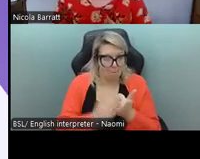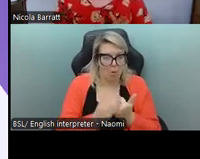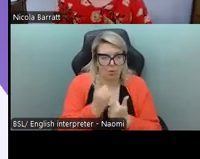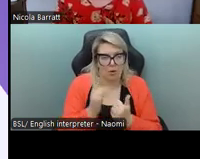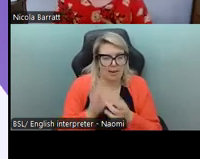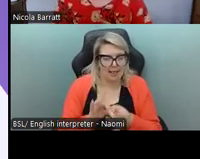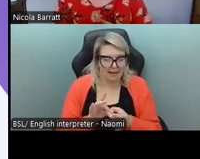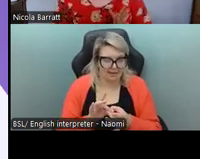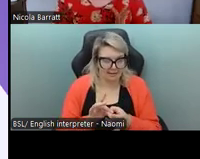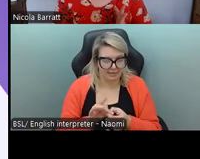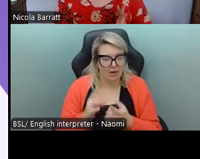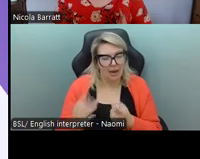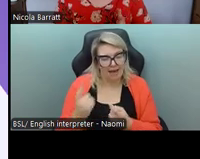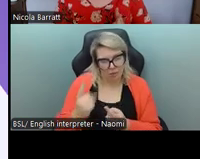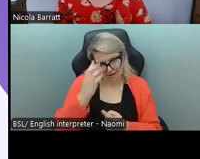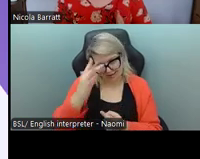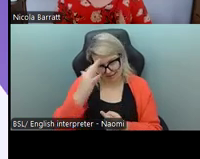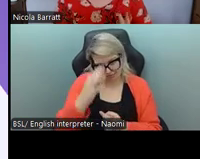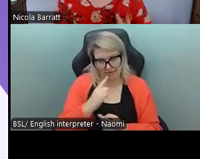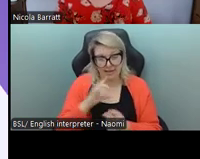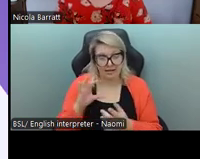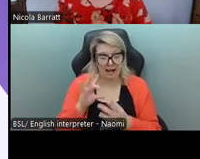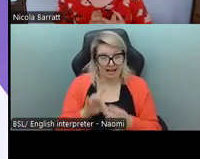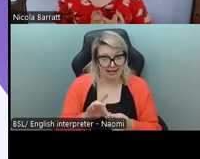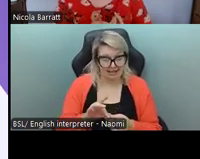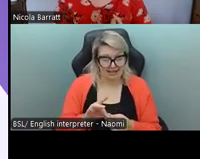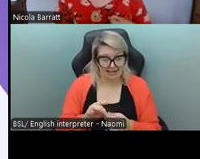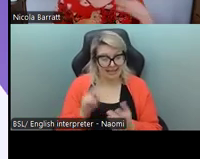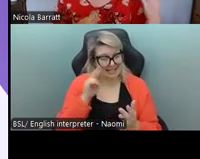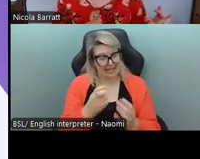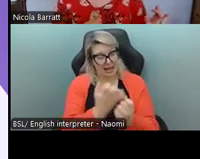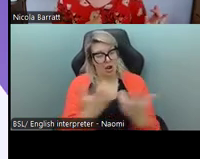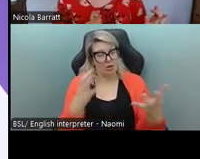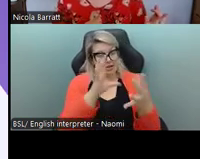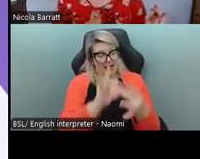There's a theory that LinkedIn sees multiple links in a post as a resource